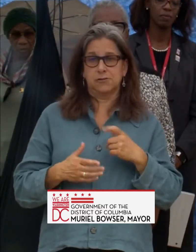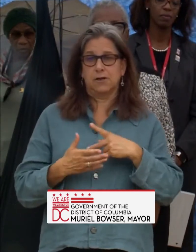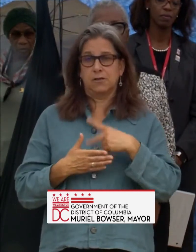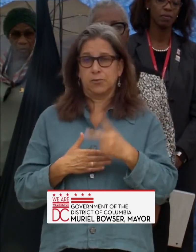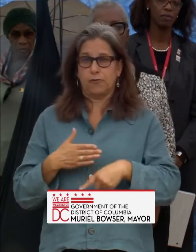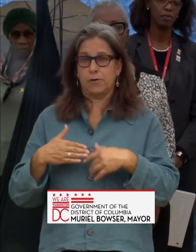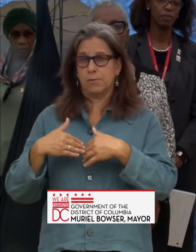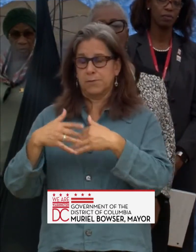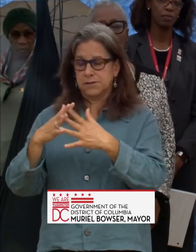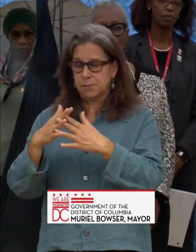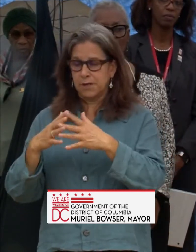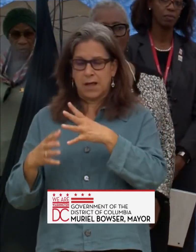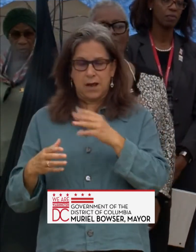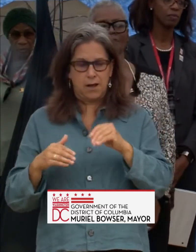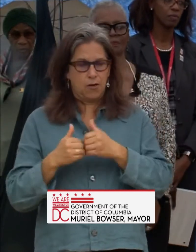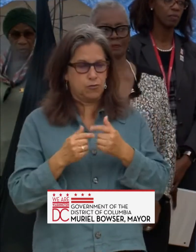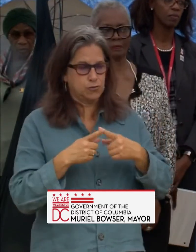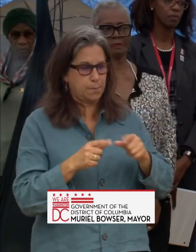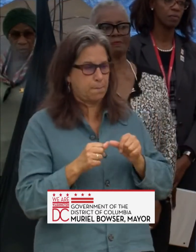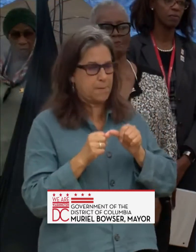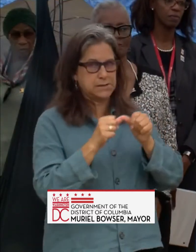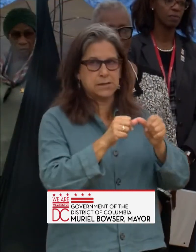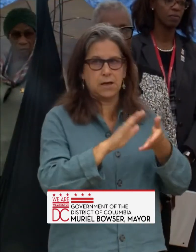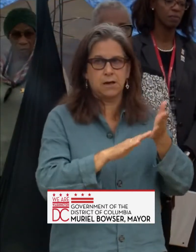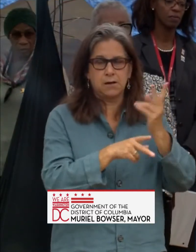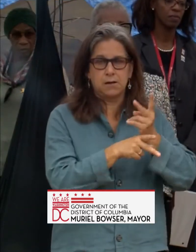GOOD NEIGHBOR AGREEMENTS THAT WILL GOVERN HOW WE OPERATE GOING